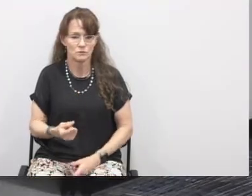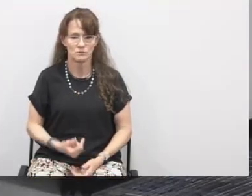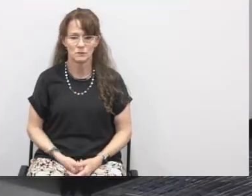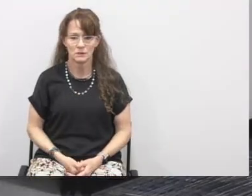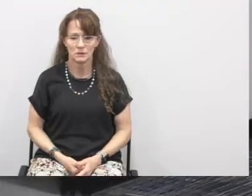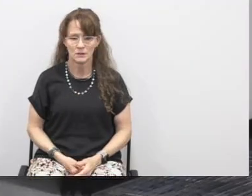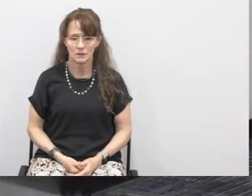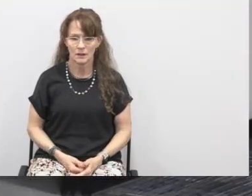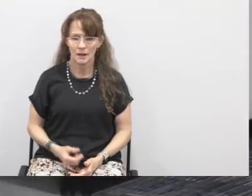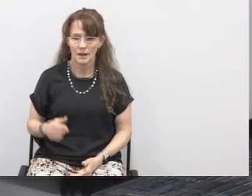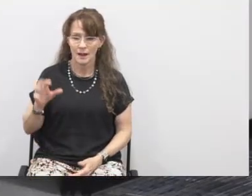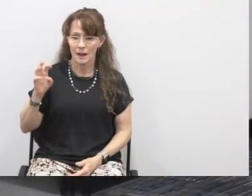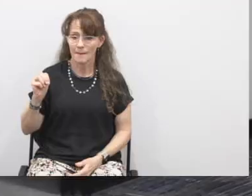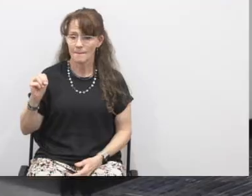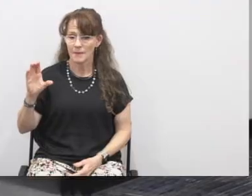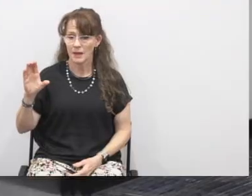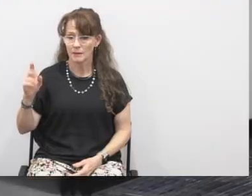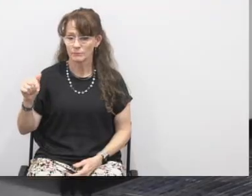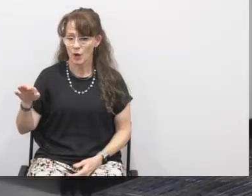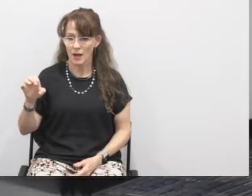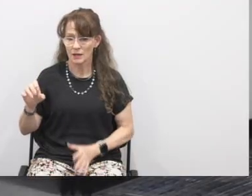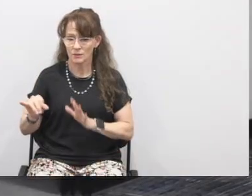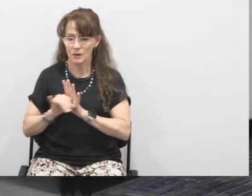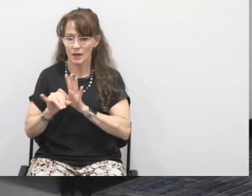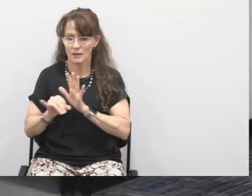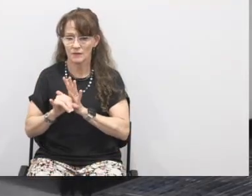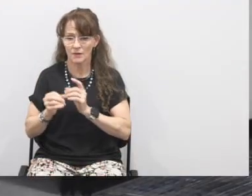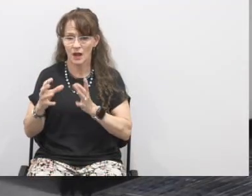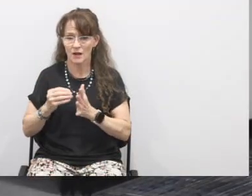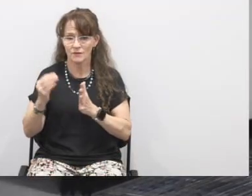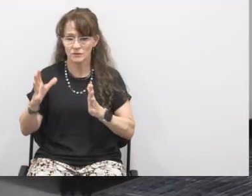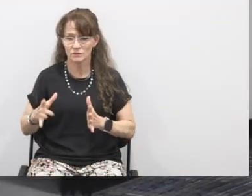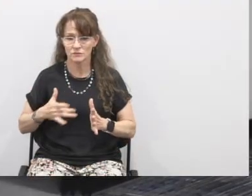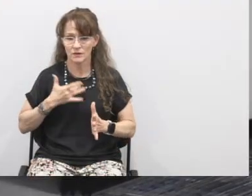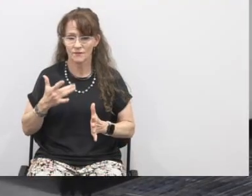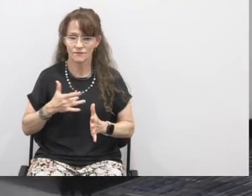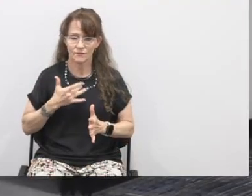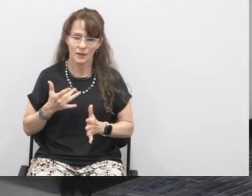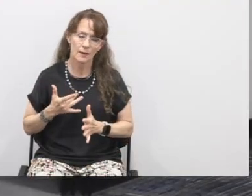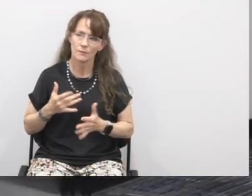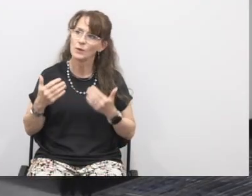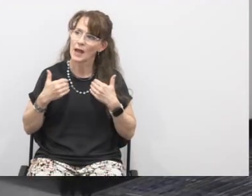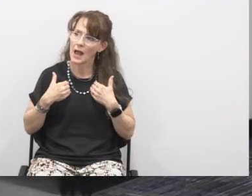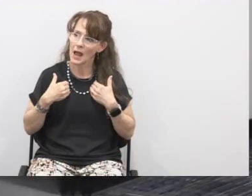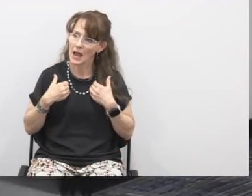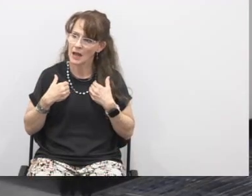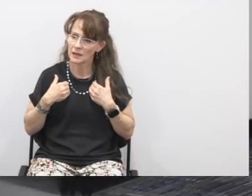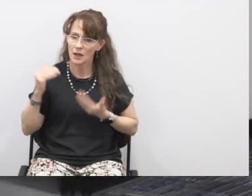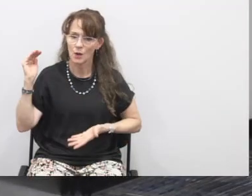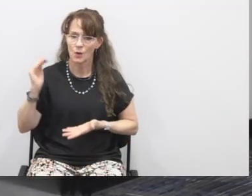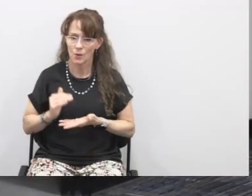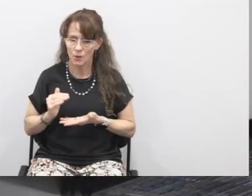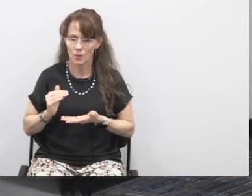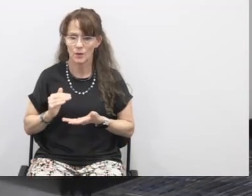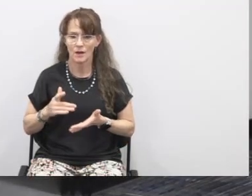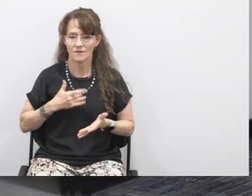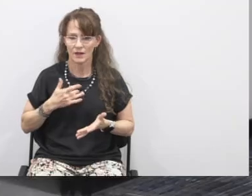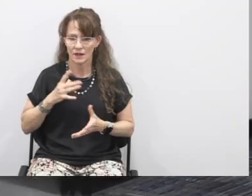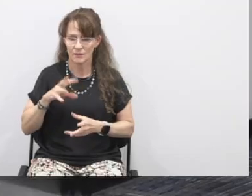At McBride, we identified that a lot of our students felt they, well, we had a reduced sense of belonging at our school site. So what we noticed